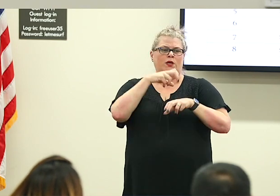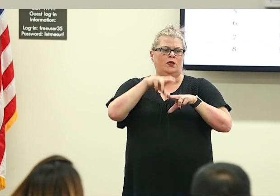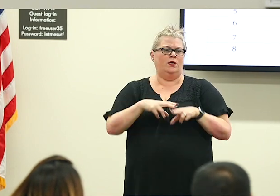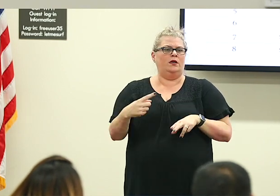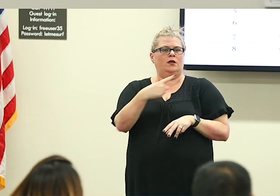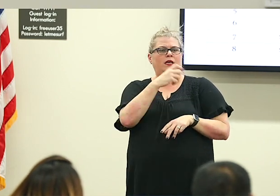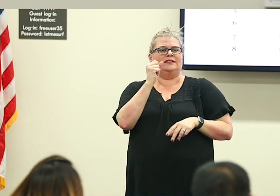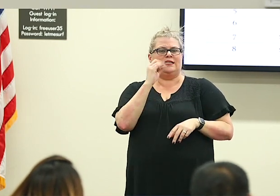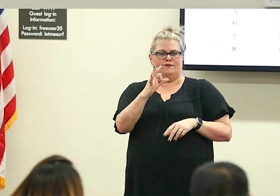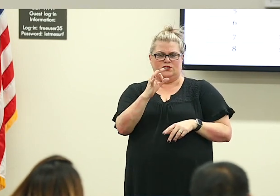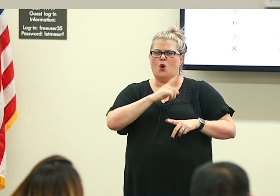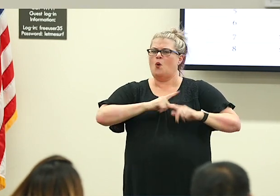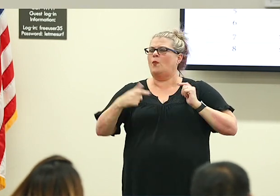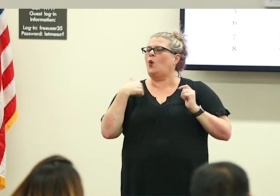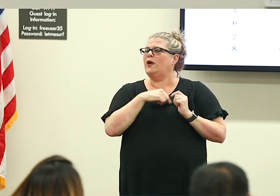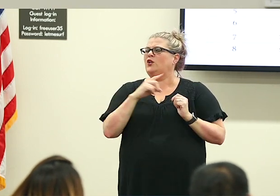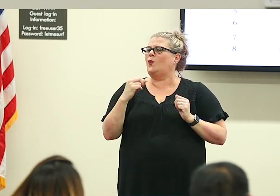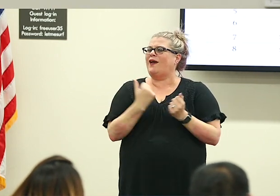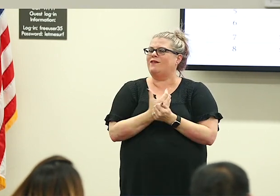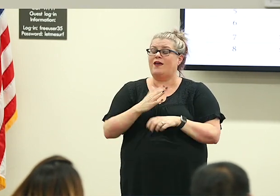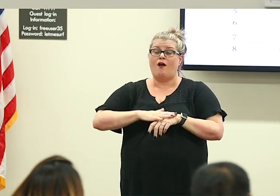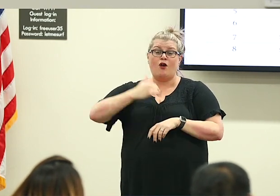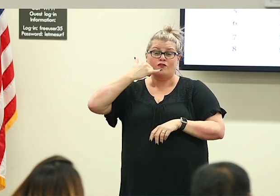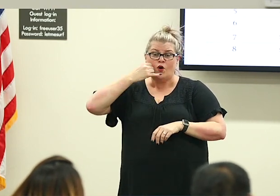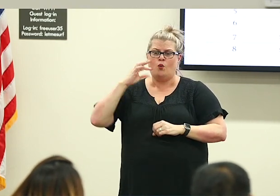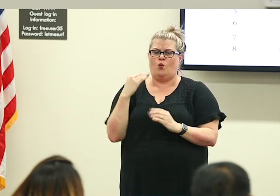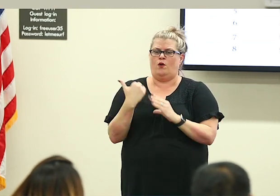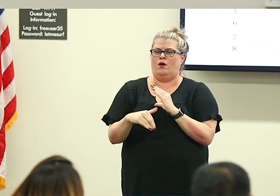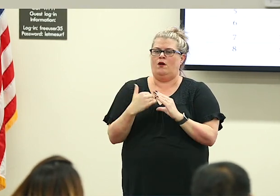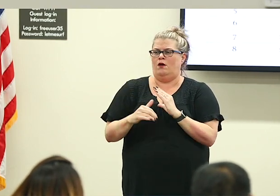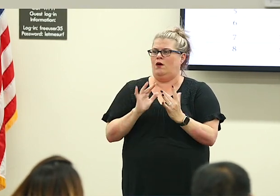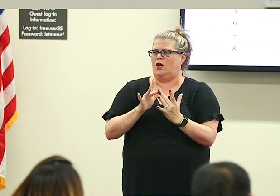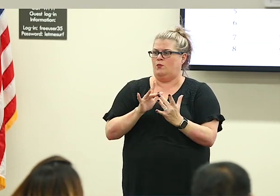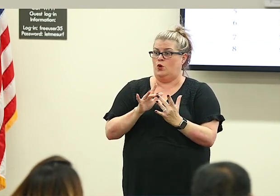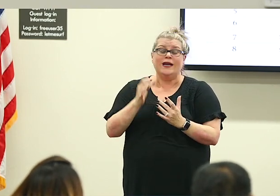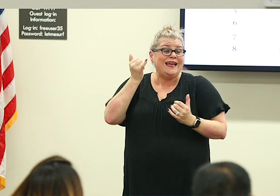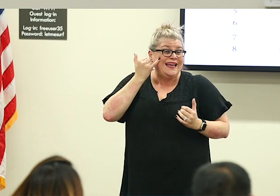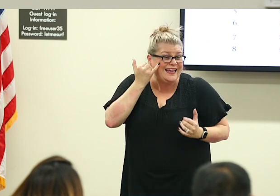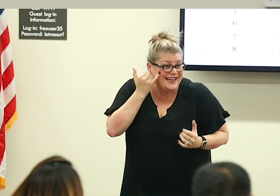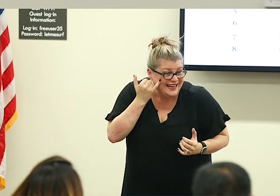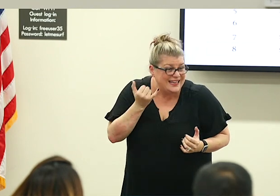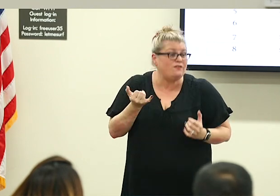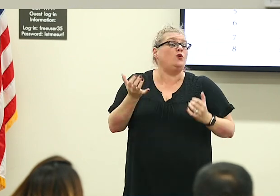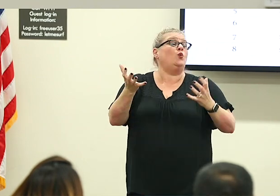via digital application or by phone. If you do want to meet in person, we can arrange to do so.